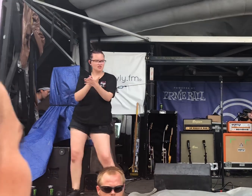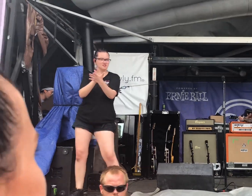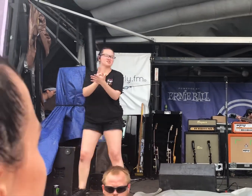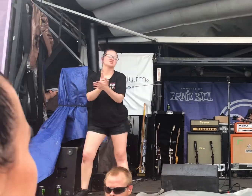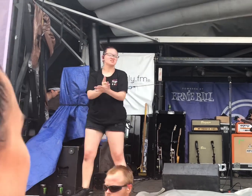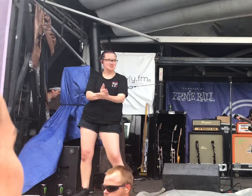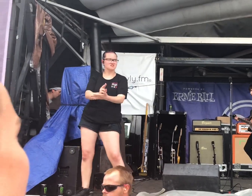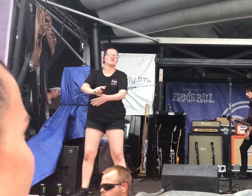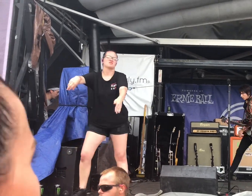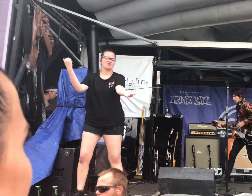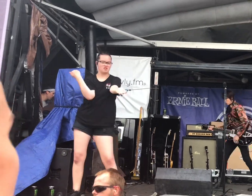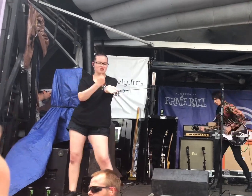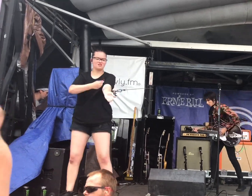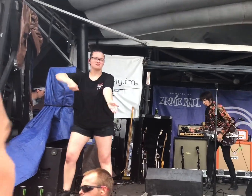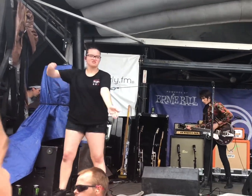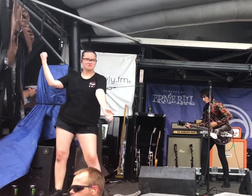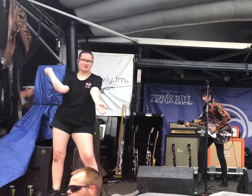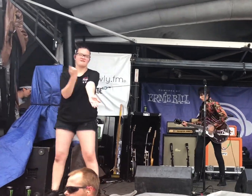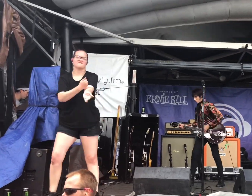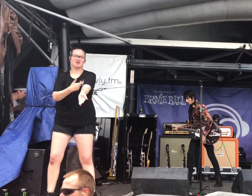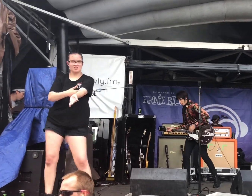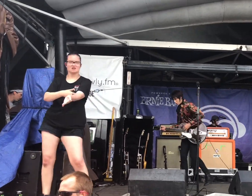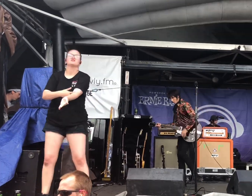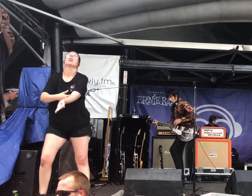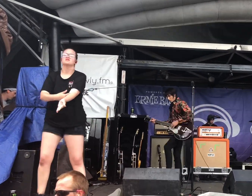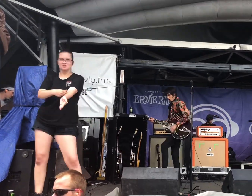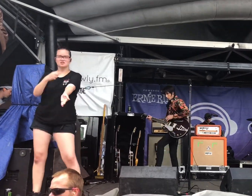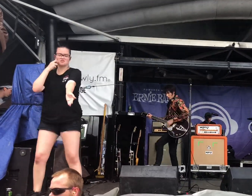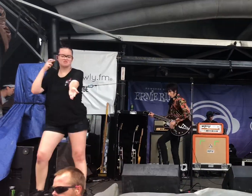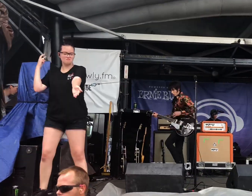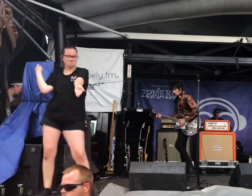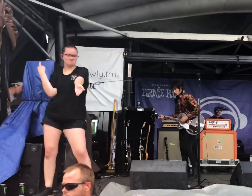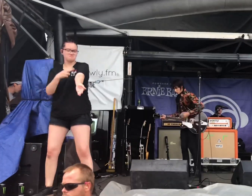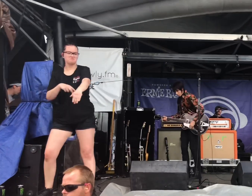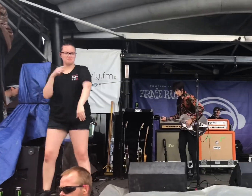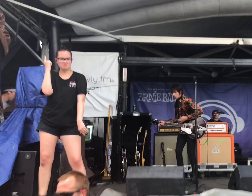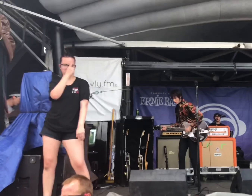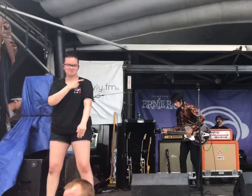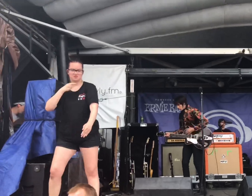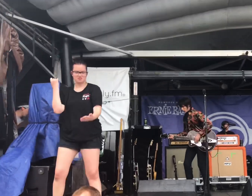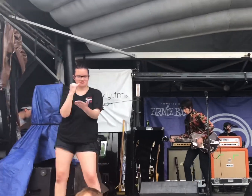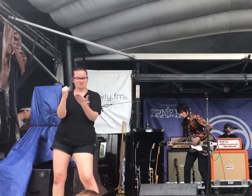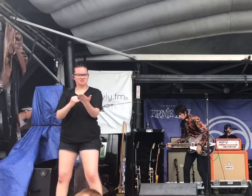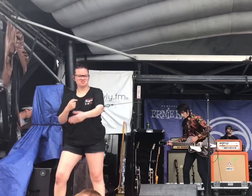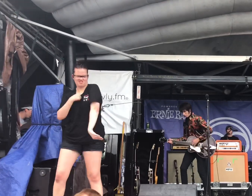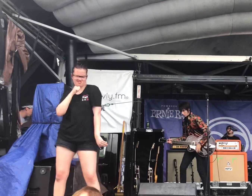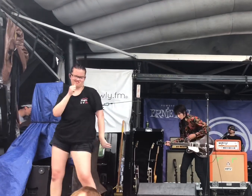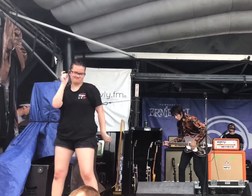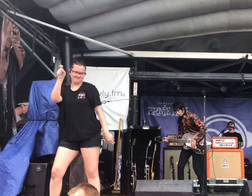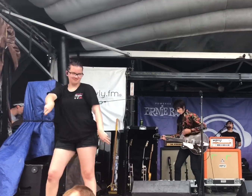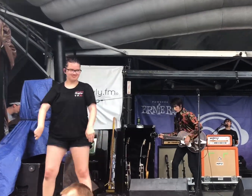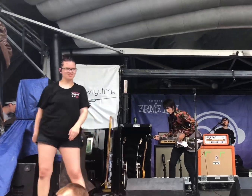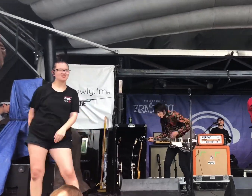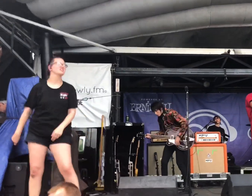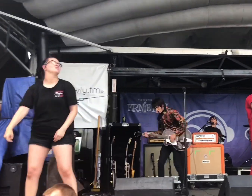Honestly it's running through my veins you see I don't need their surgeries